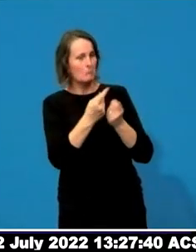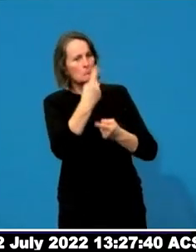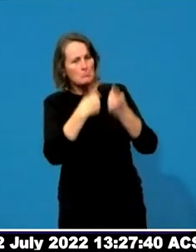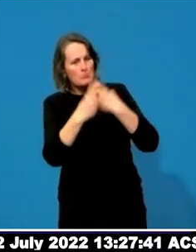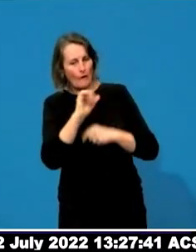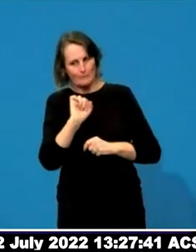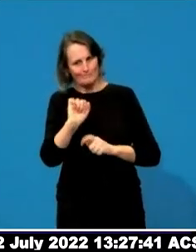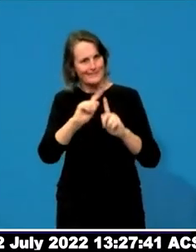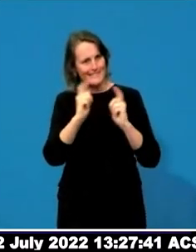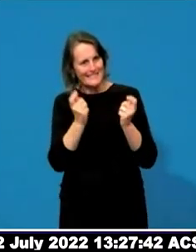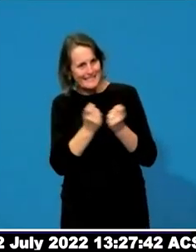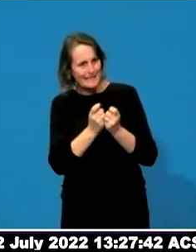and the work they do?